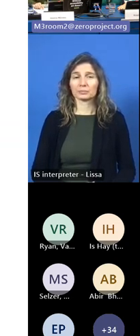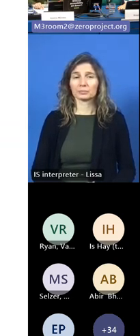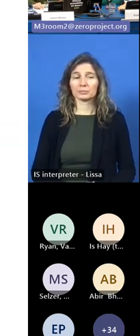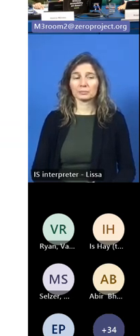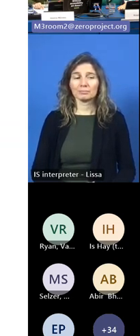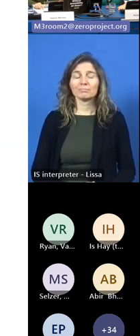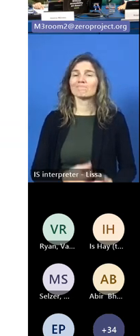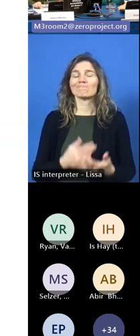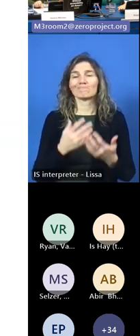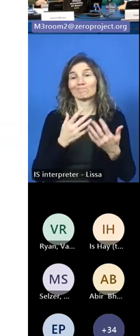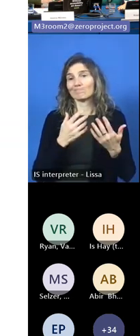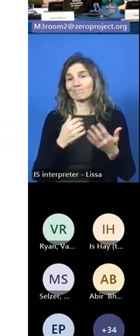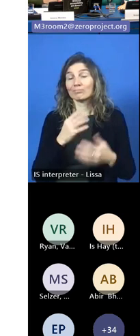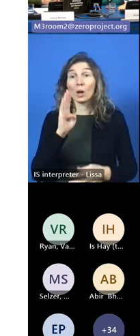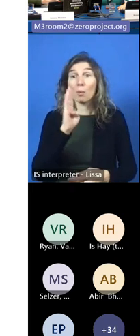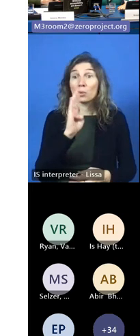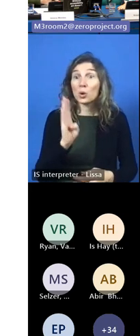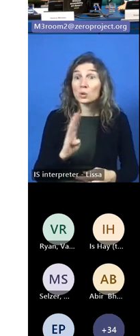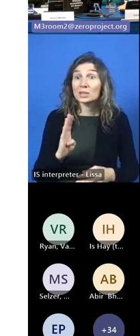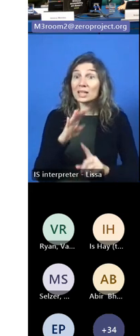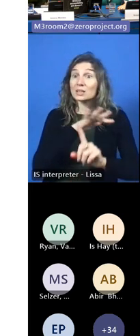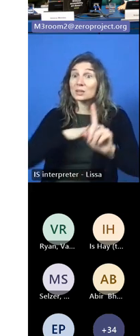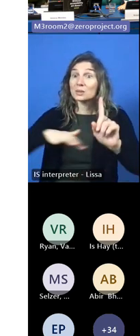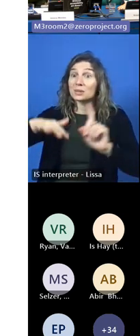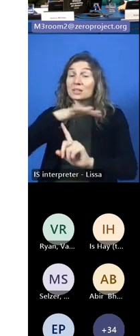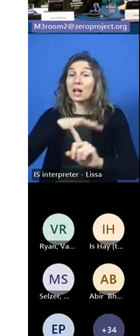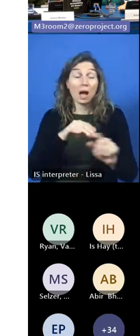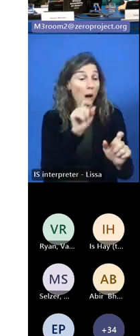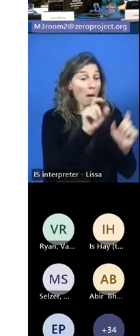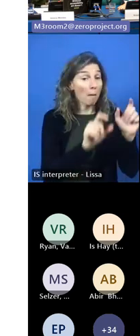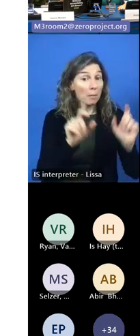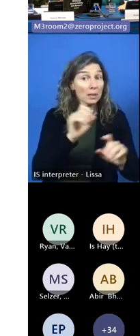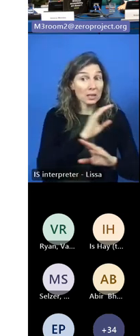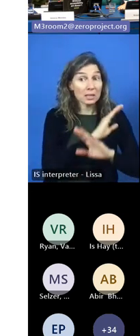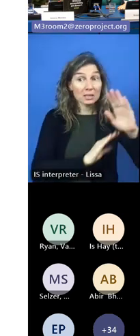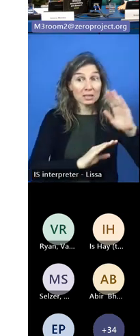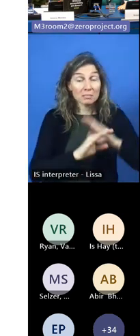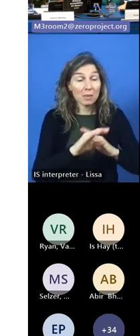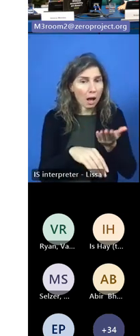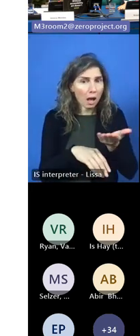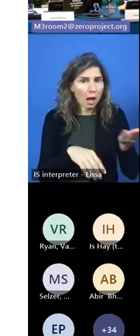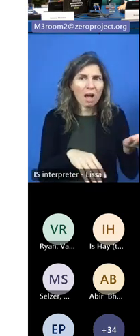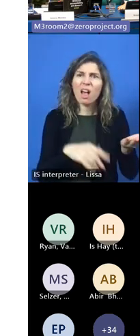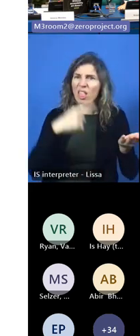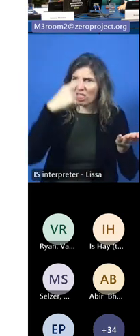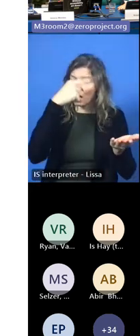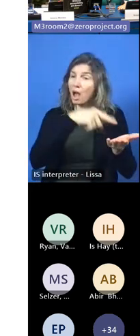does not consider people with disability to have the capacity to work, to date,